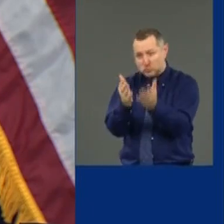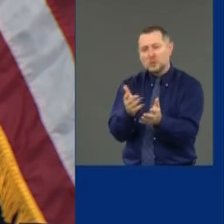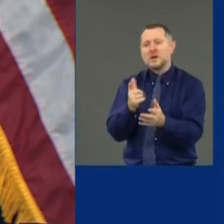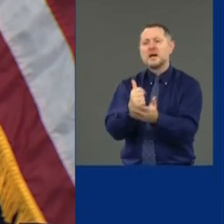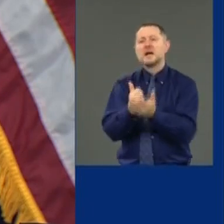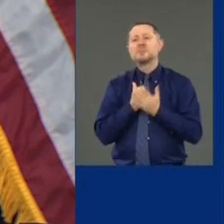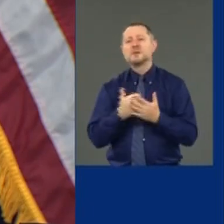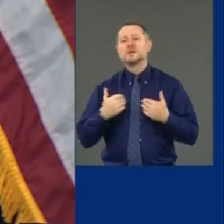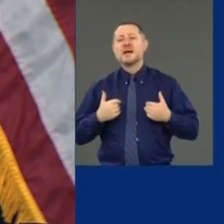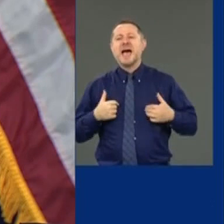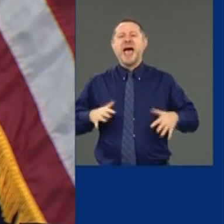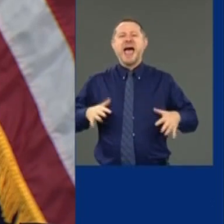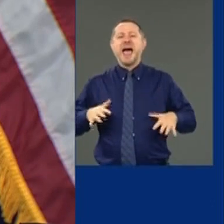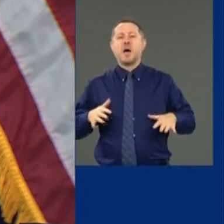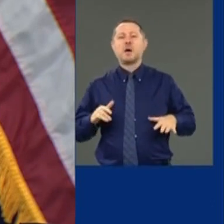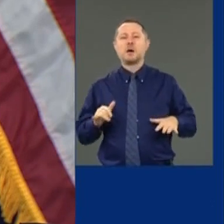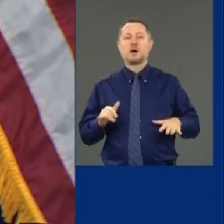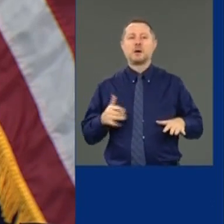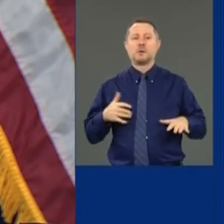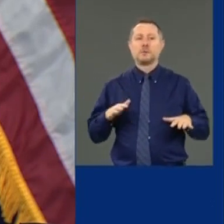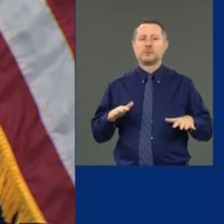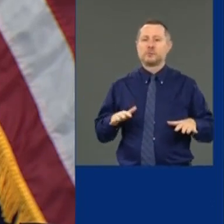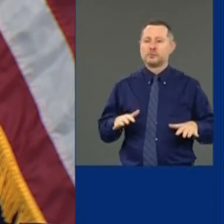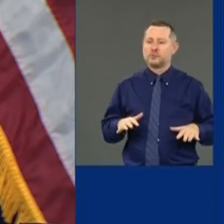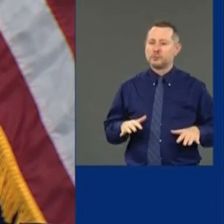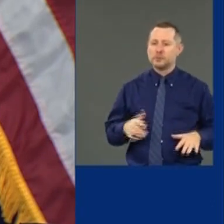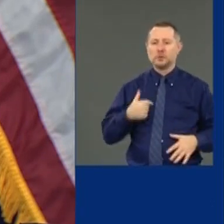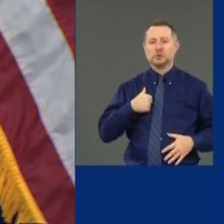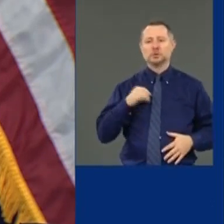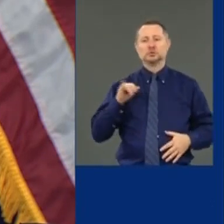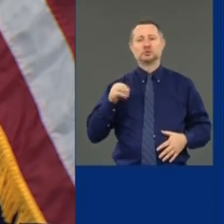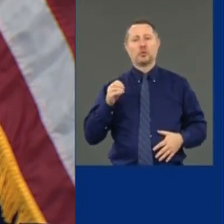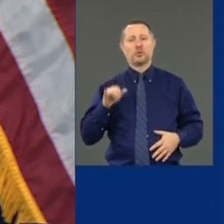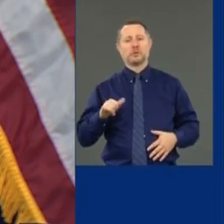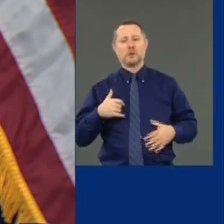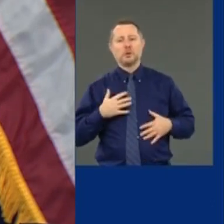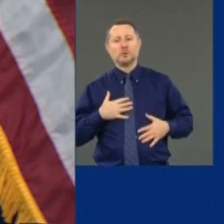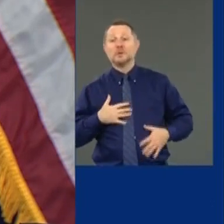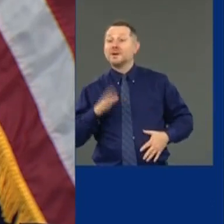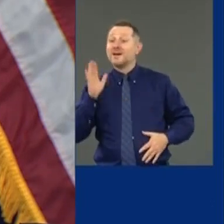I WATCH YOU EVERY SINGLE DAY AND YOU, YOU BRING ME CALM, YOU